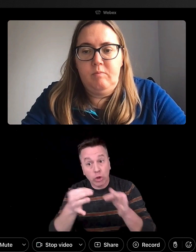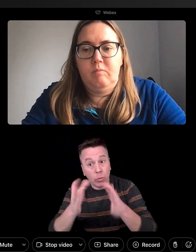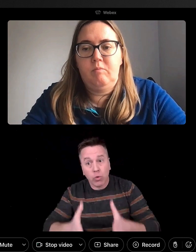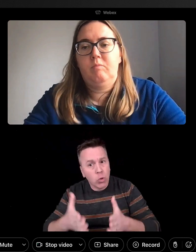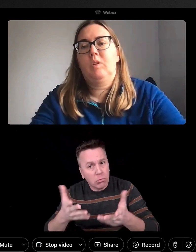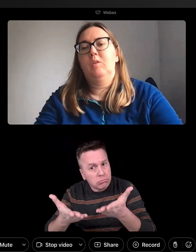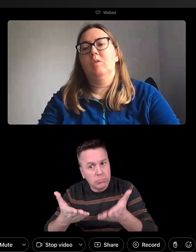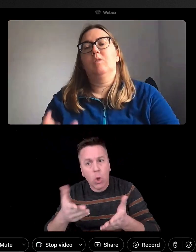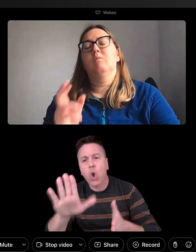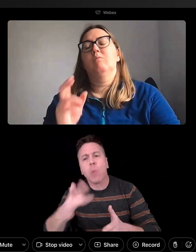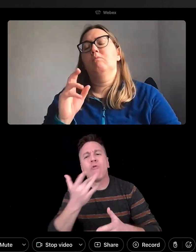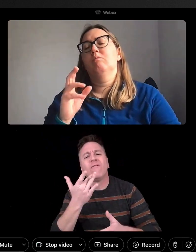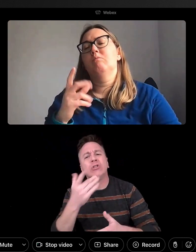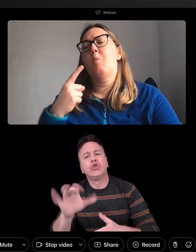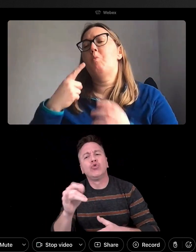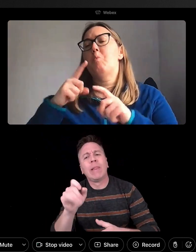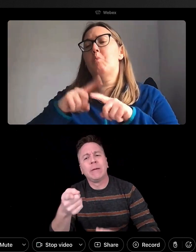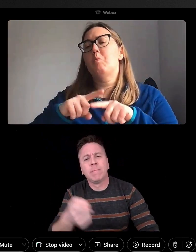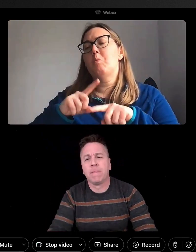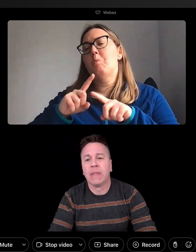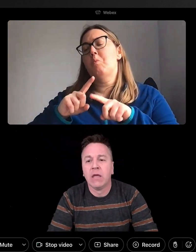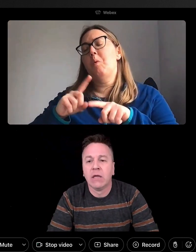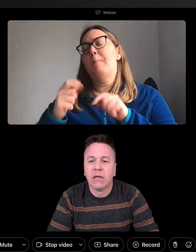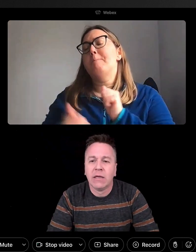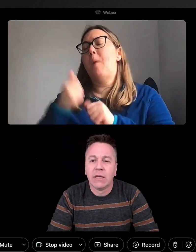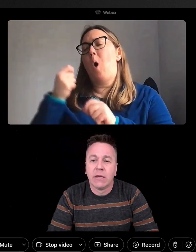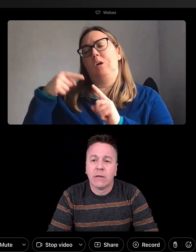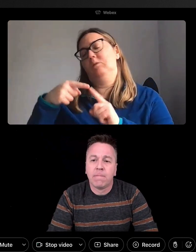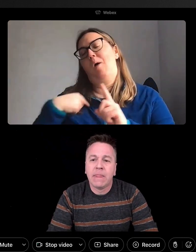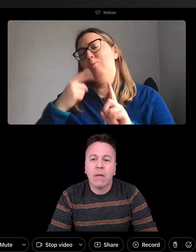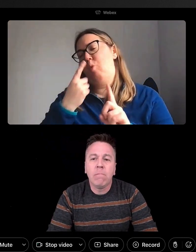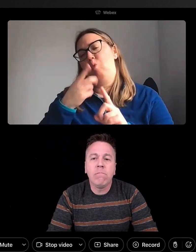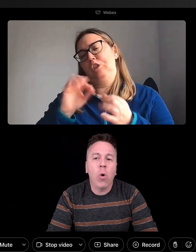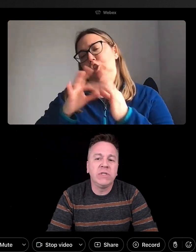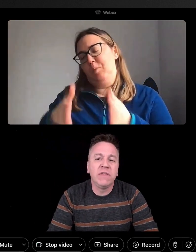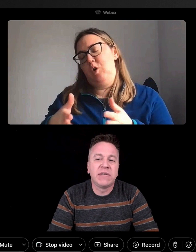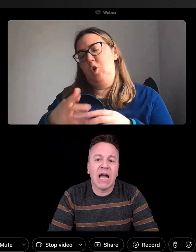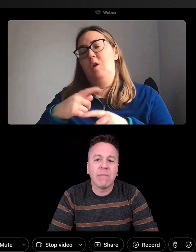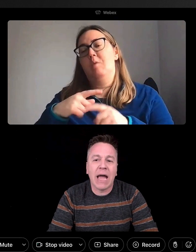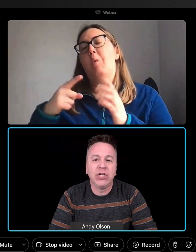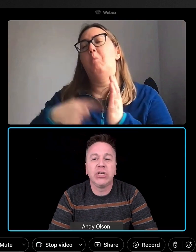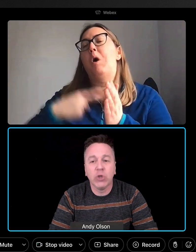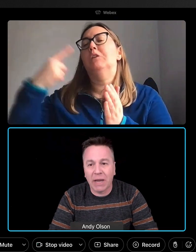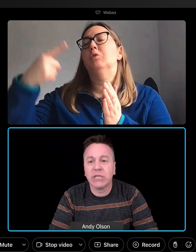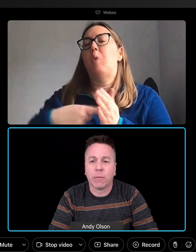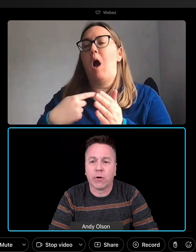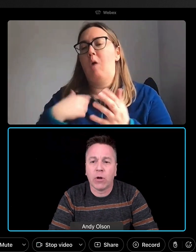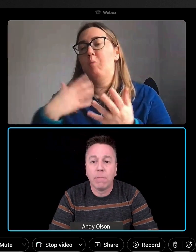your preference? JK: Most of the time I just use my interpreter